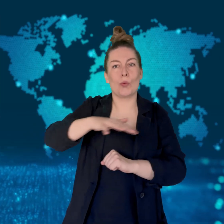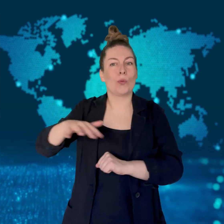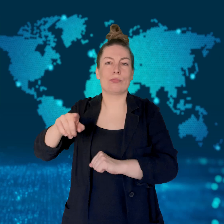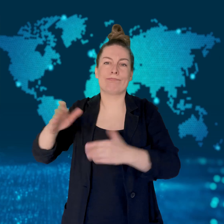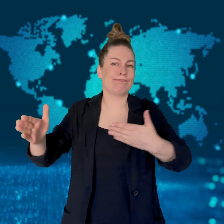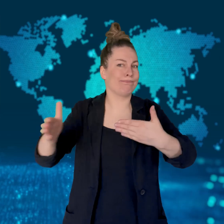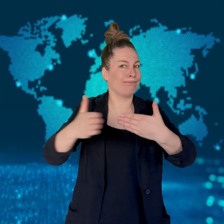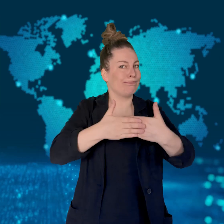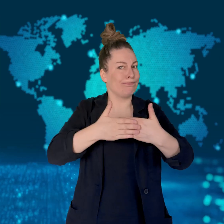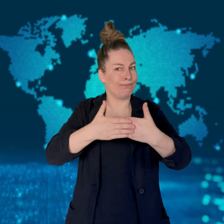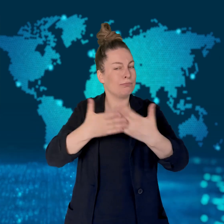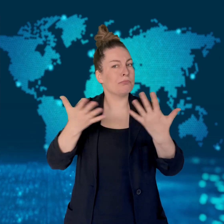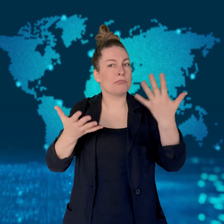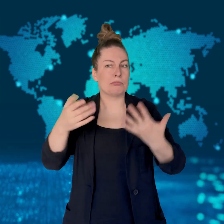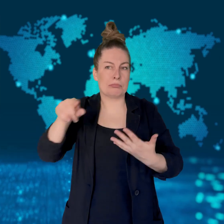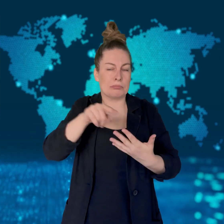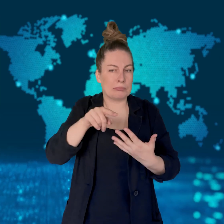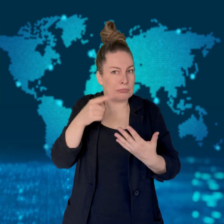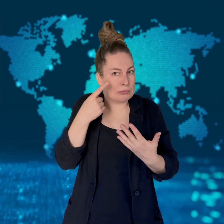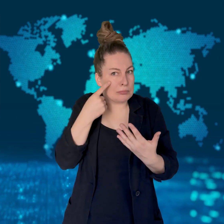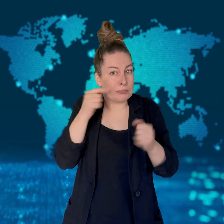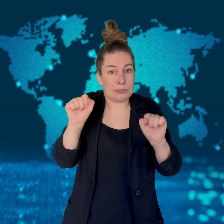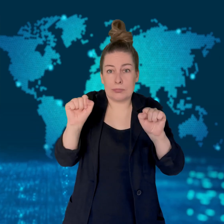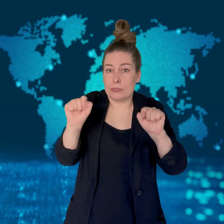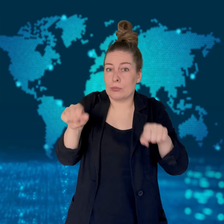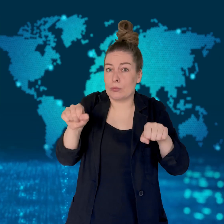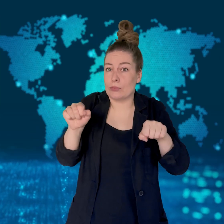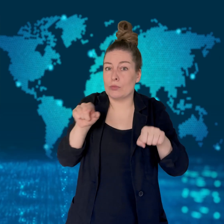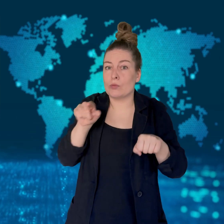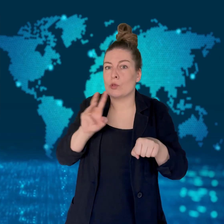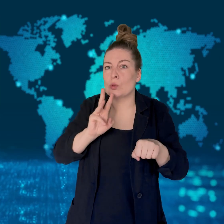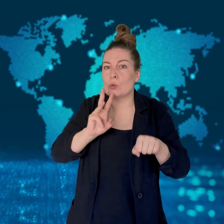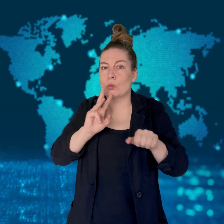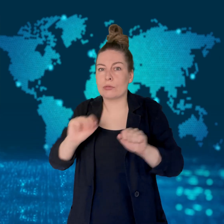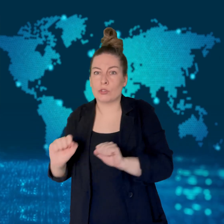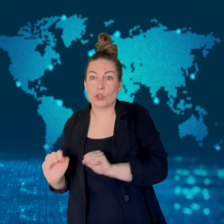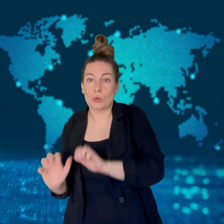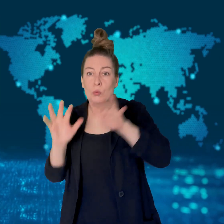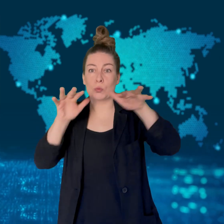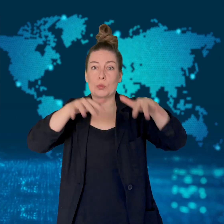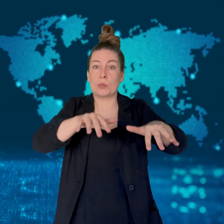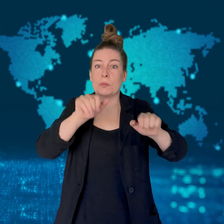a possible tsunami.